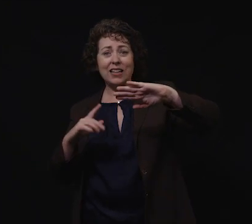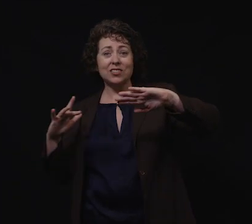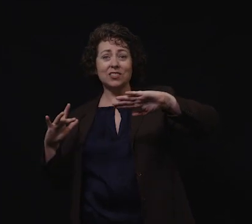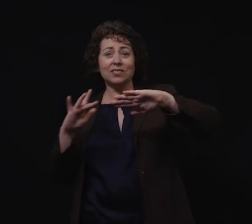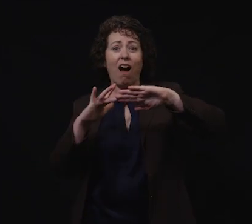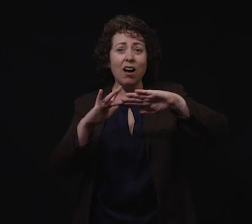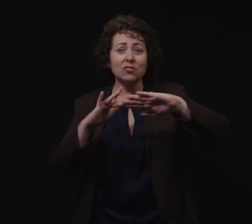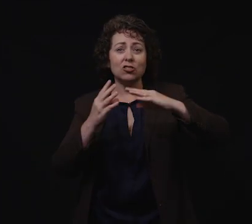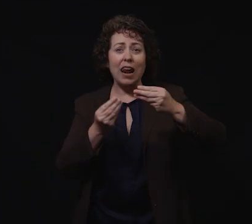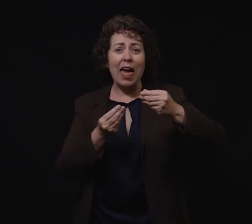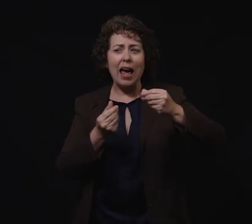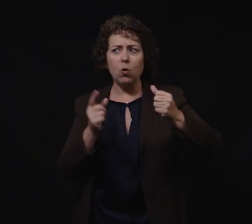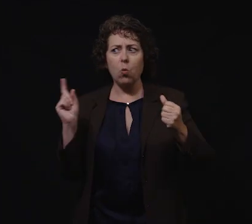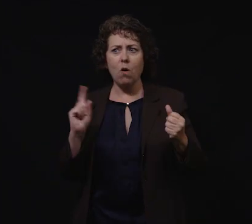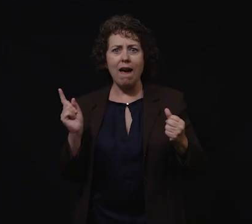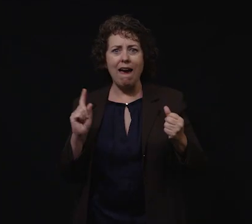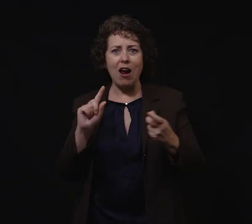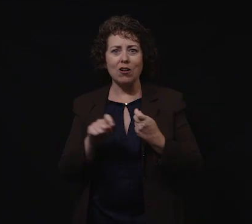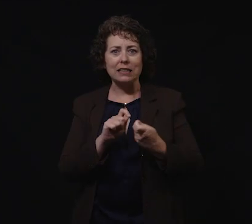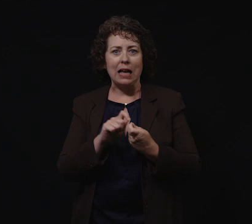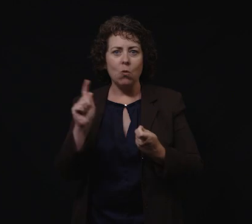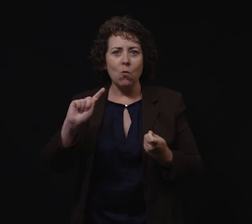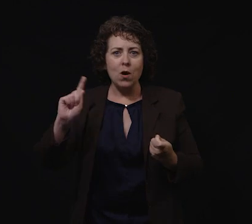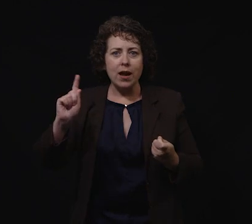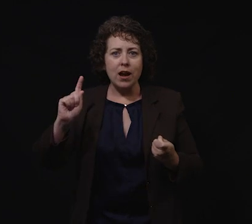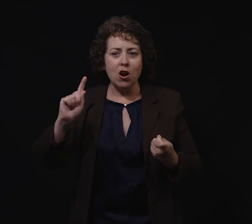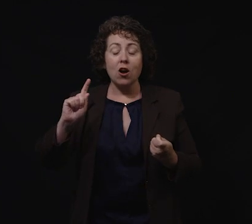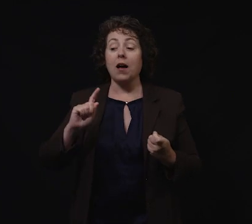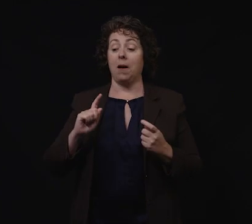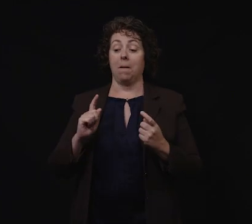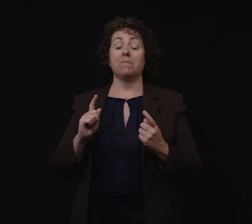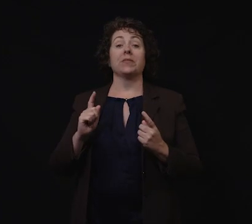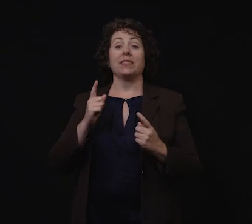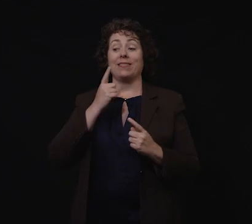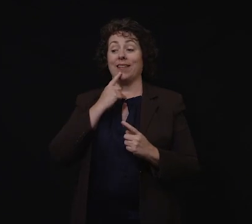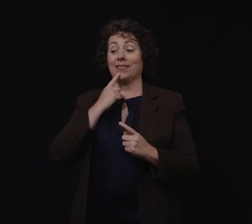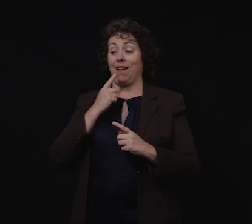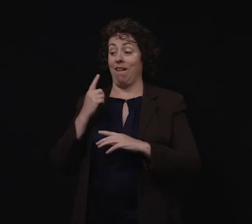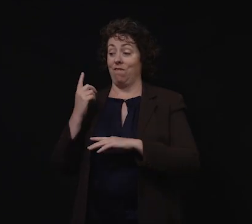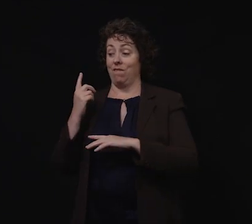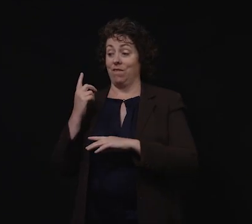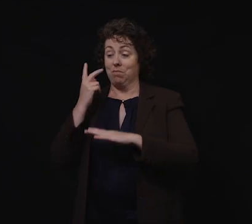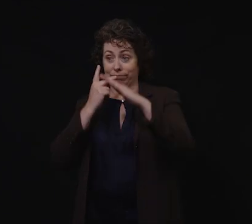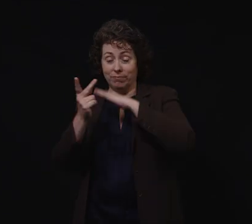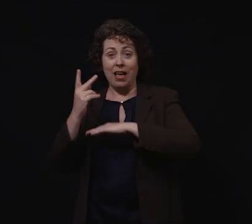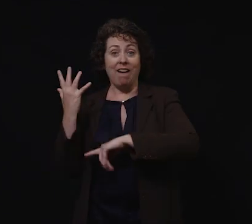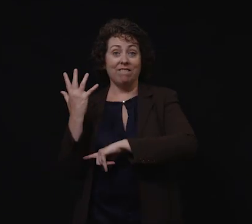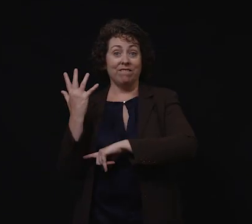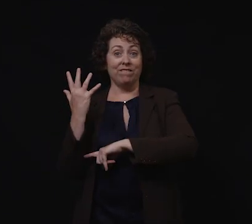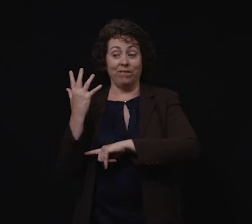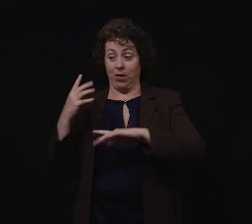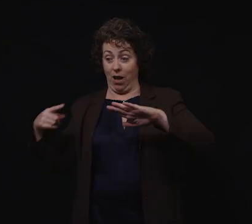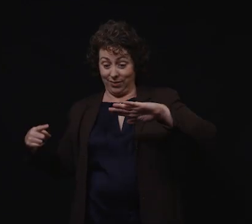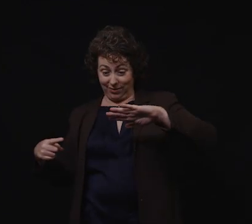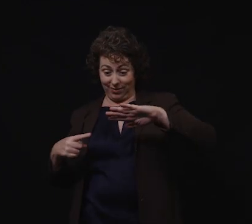They're saying that five days after landfall this storm could still be presenting huge volumes of water